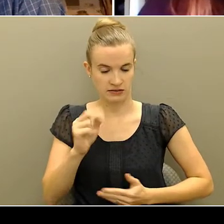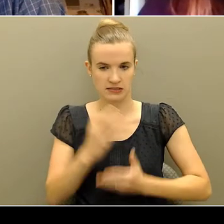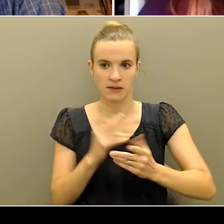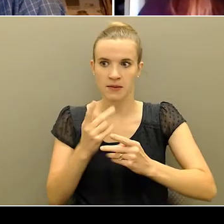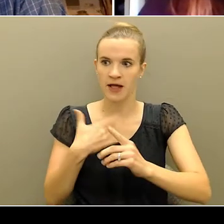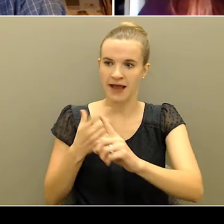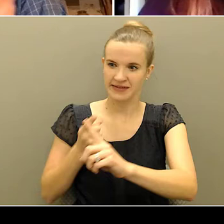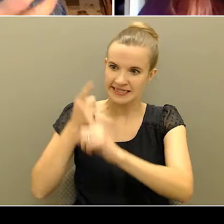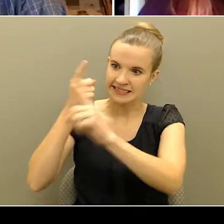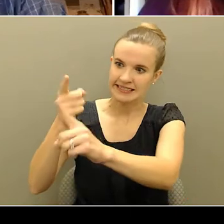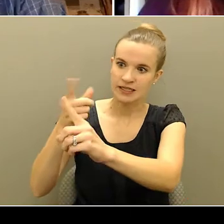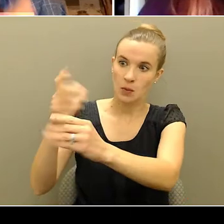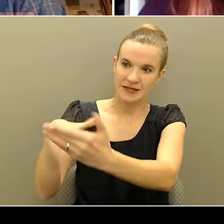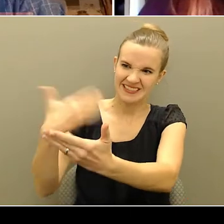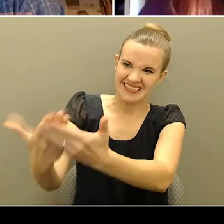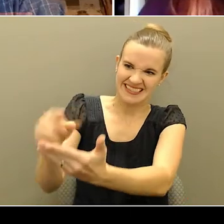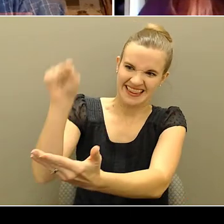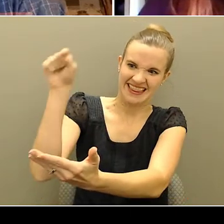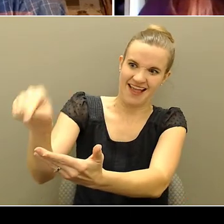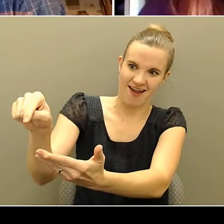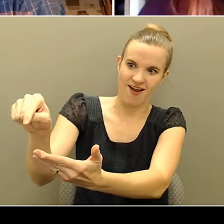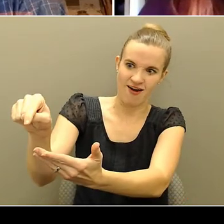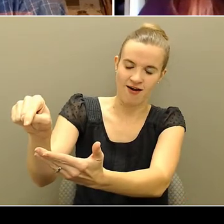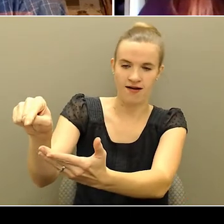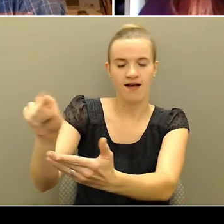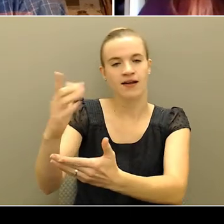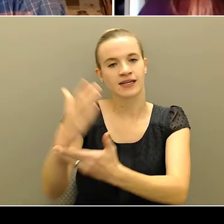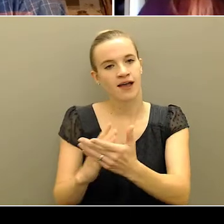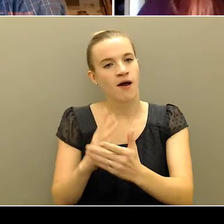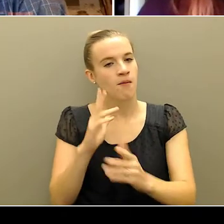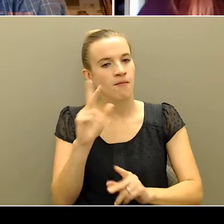it's that journey and that experience that you have, you know, in the process.